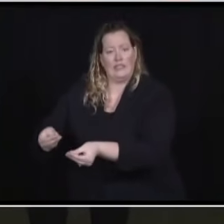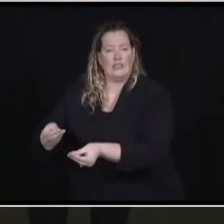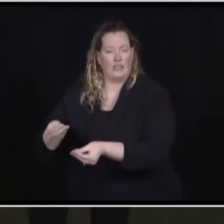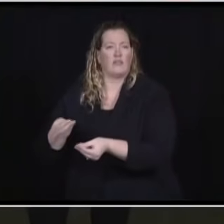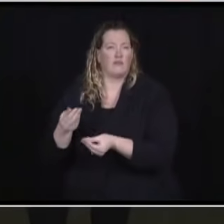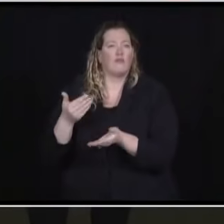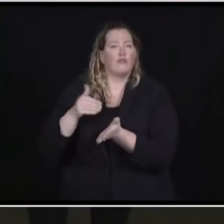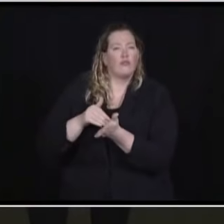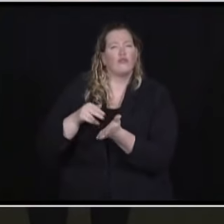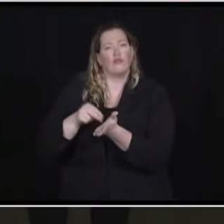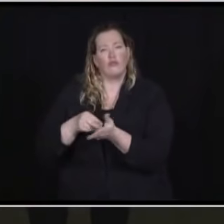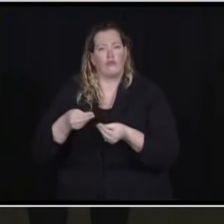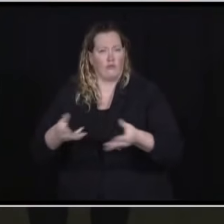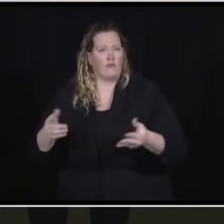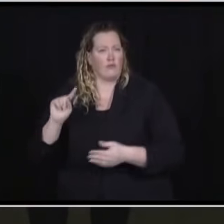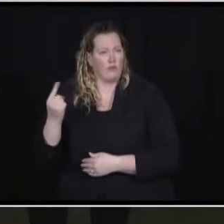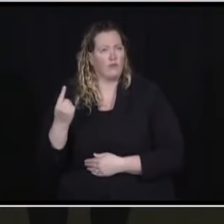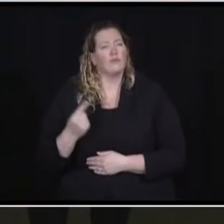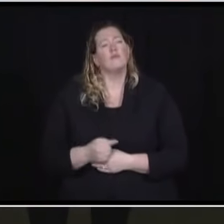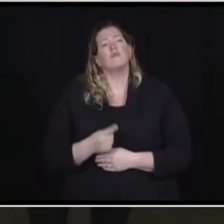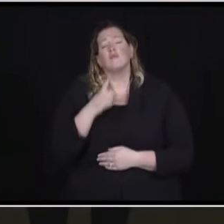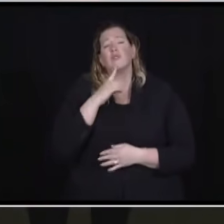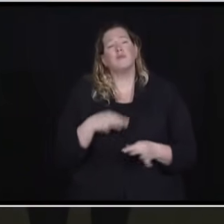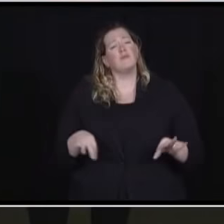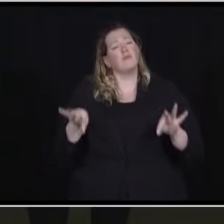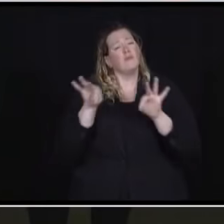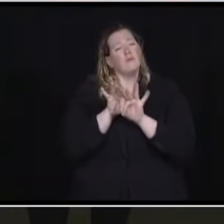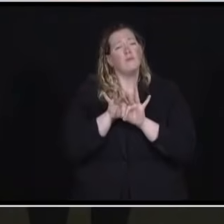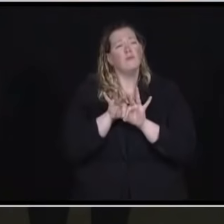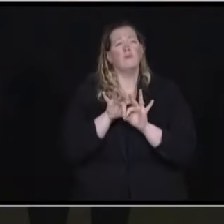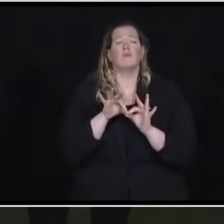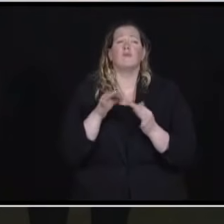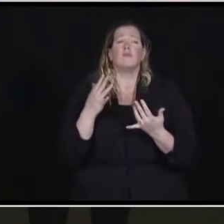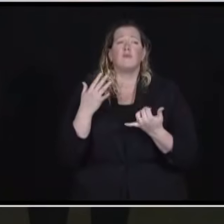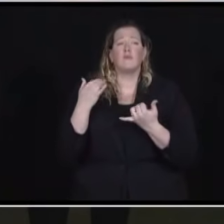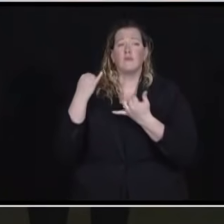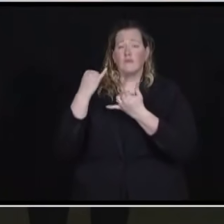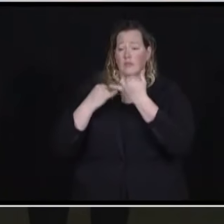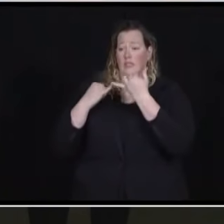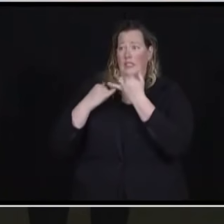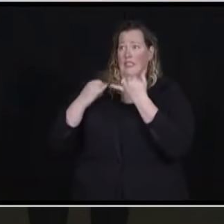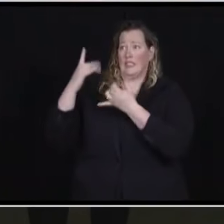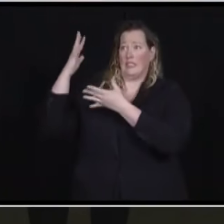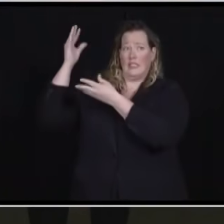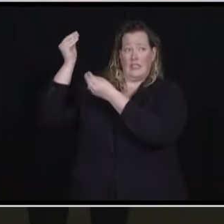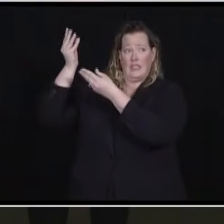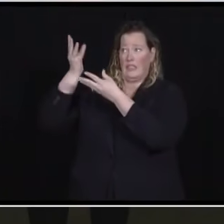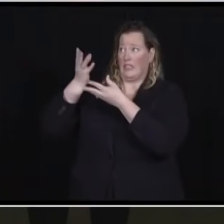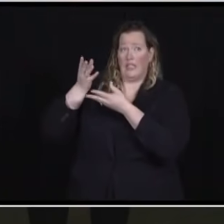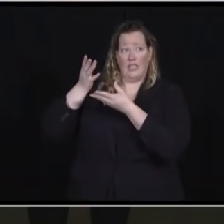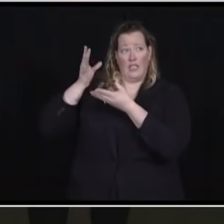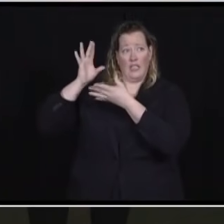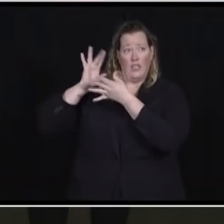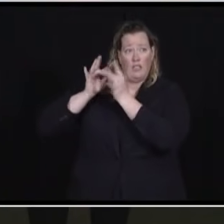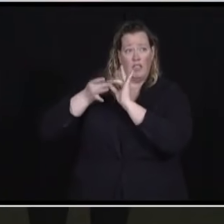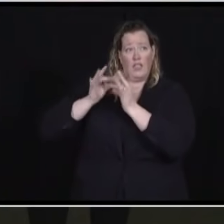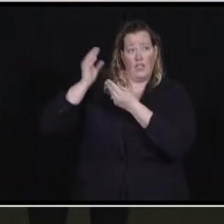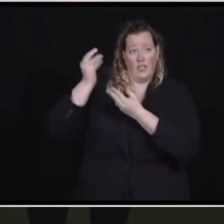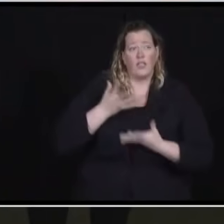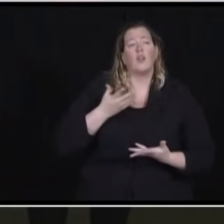front-line partners to administrative, so our role in this is critical. We are the last and most important link in this chain.